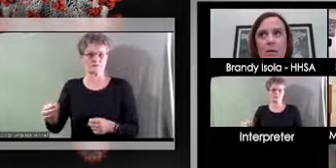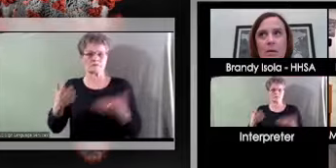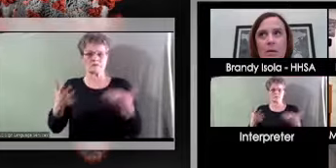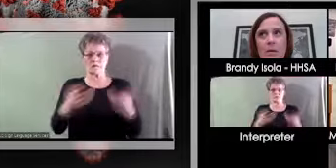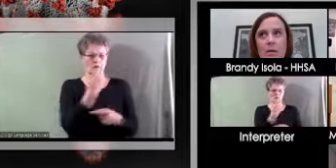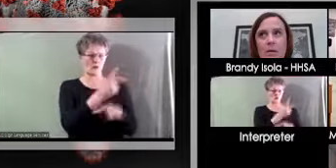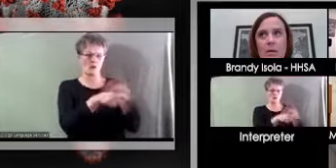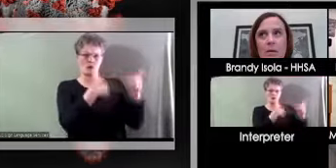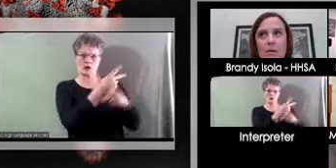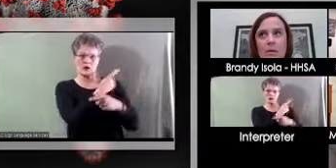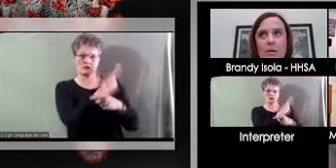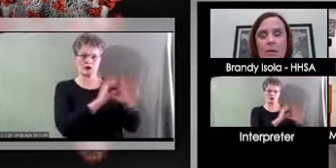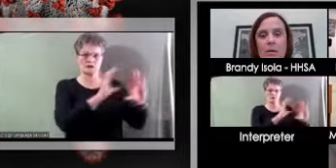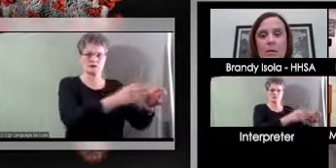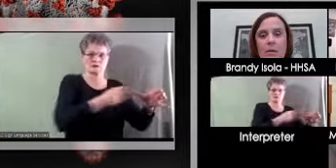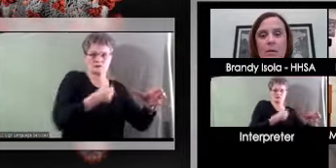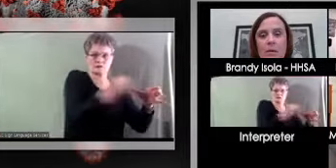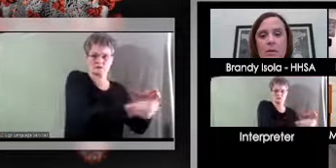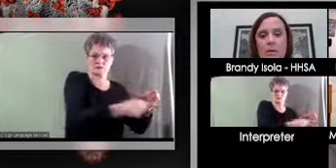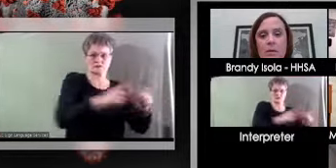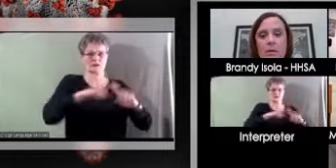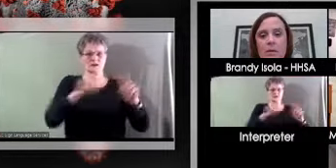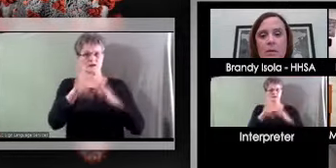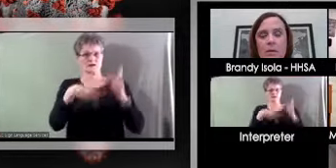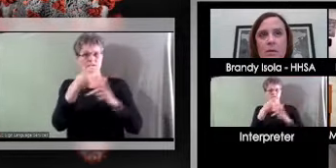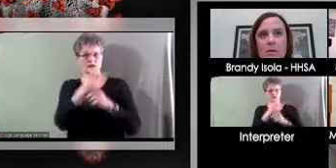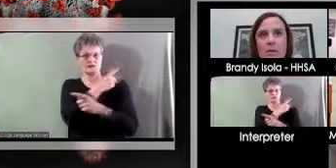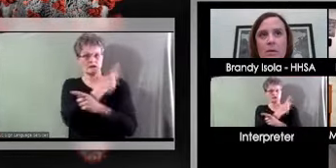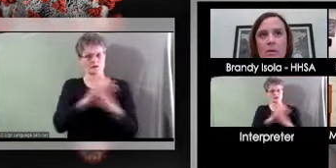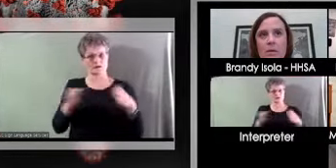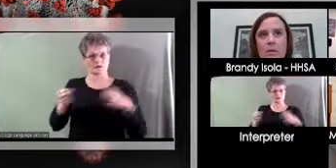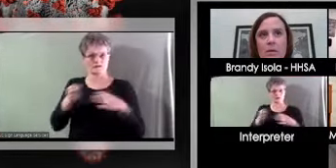We work with the state as far as getting variances for those